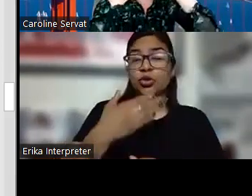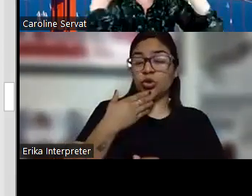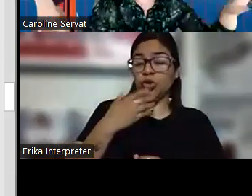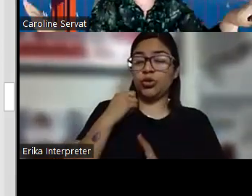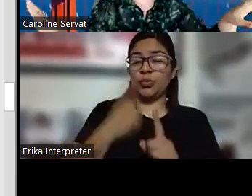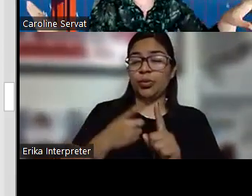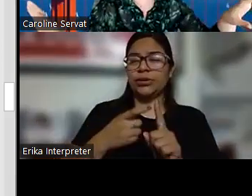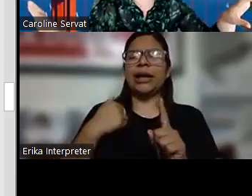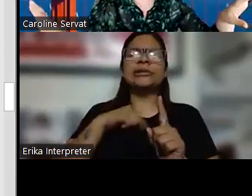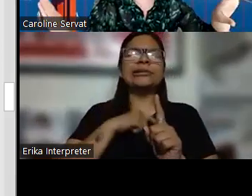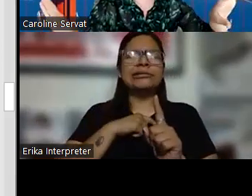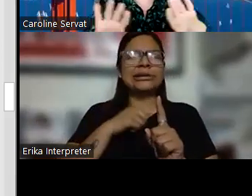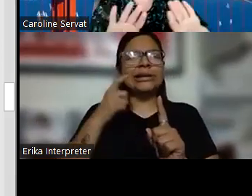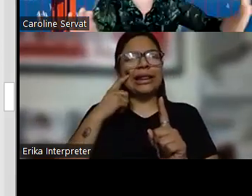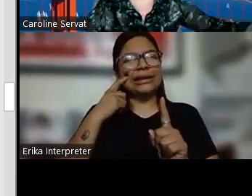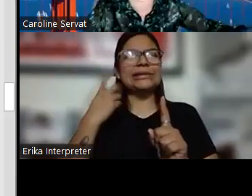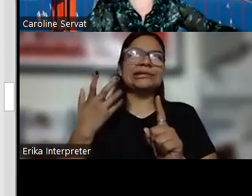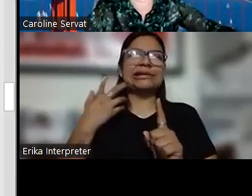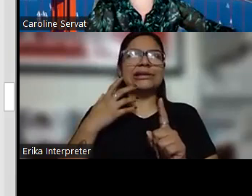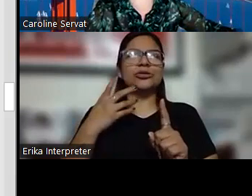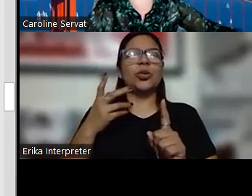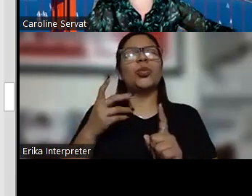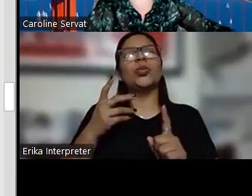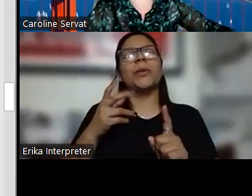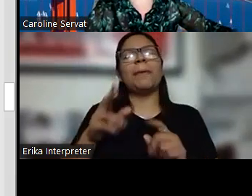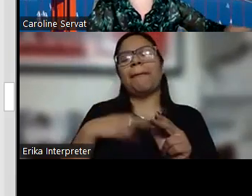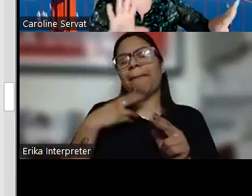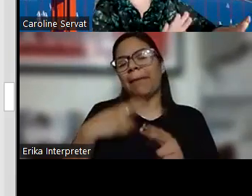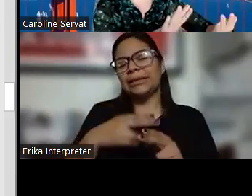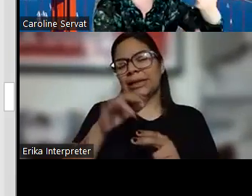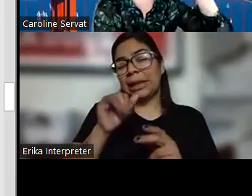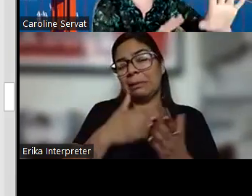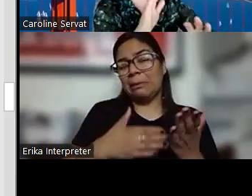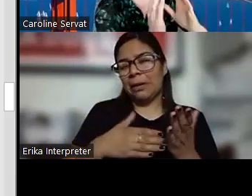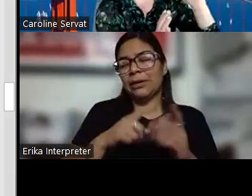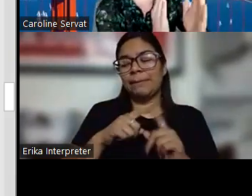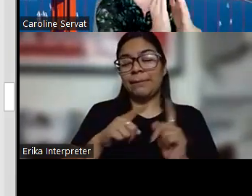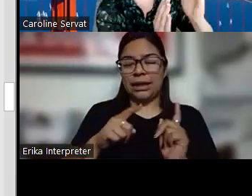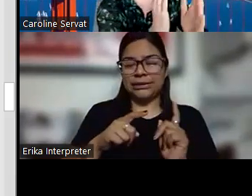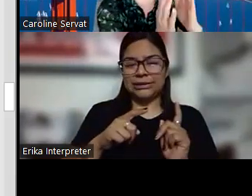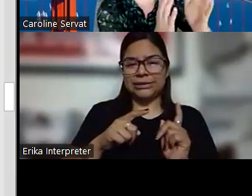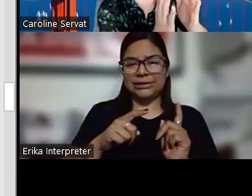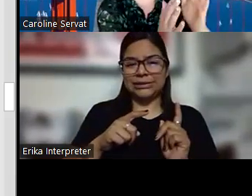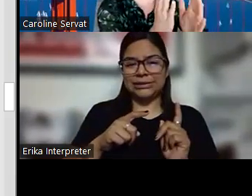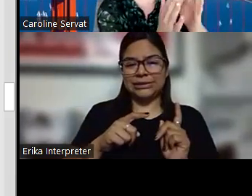kind of segmented that piece the manag care and the C really particularly the the opportunities